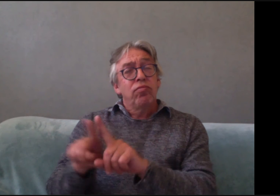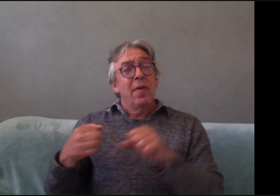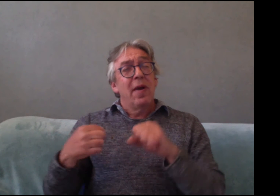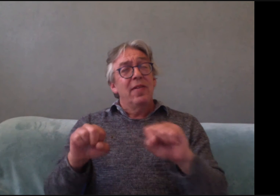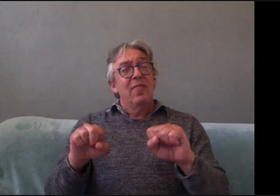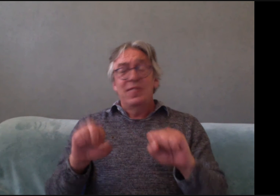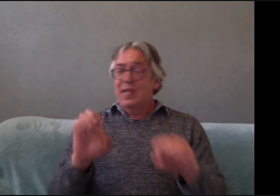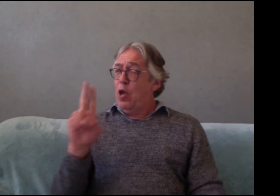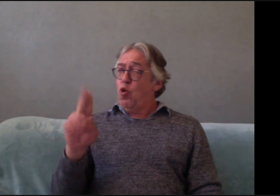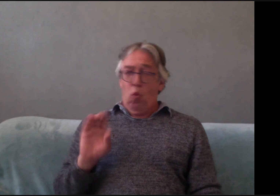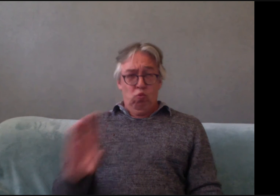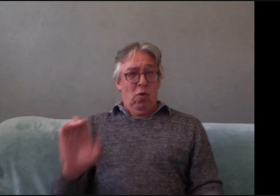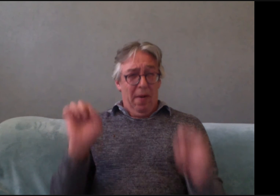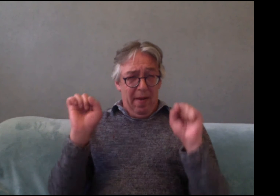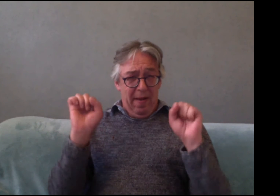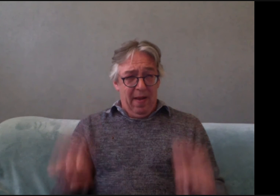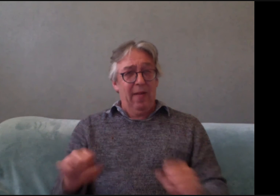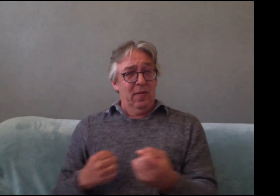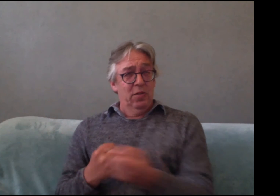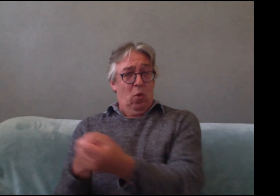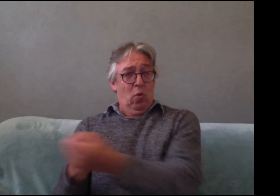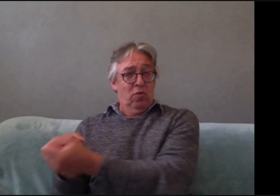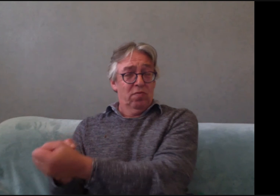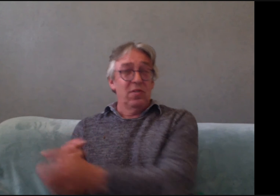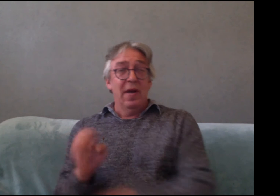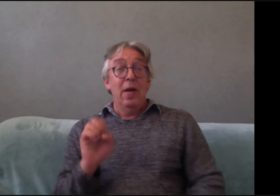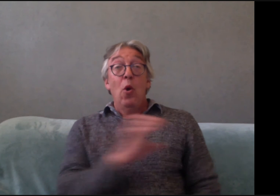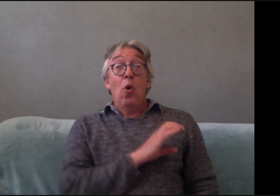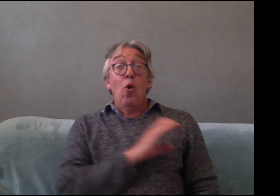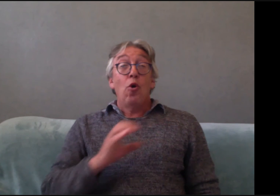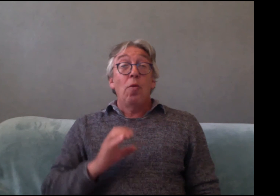And, we are imaginative. And these are indicators.